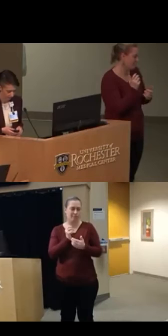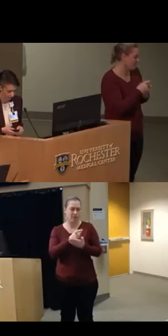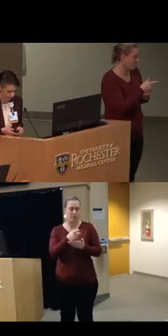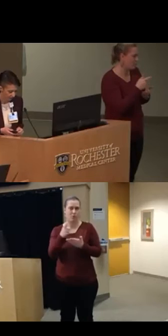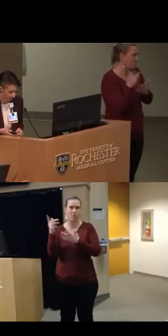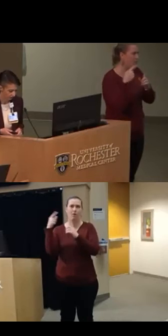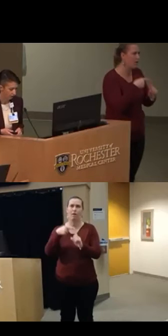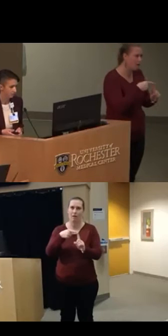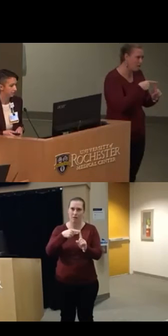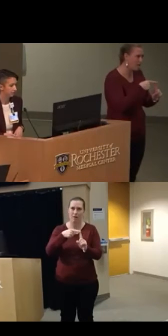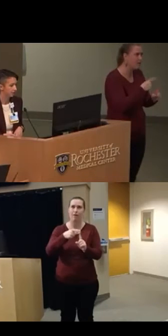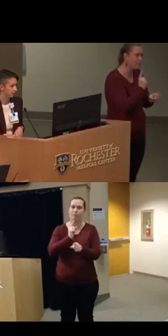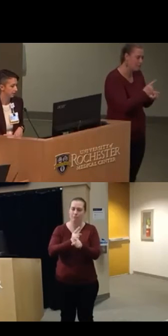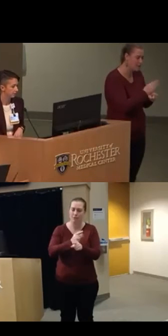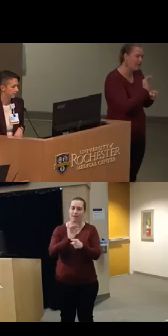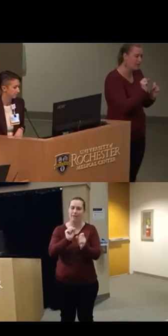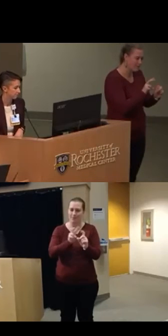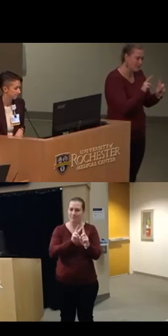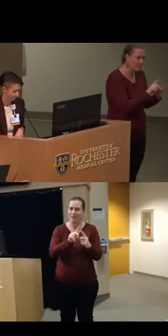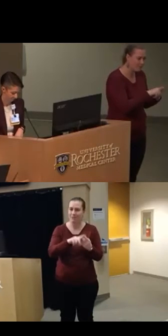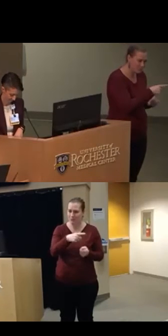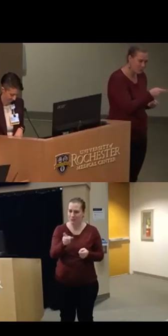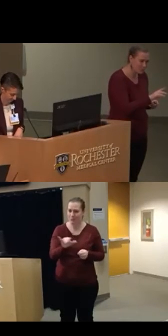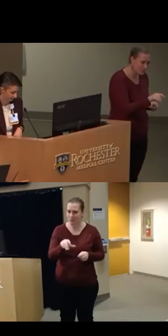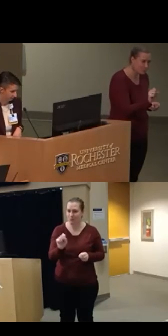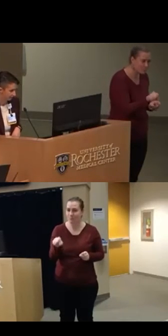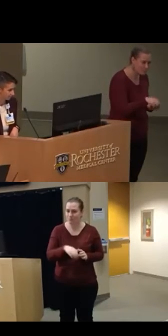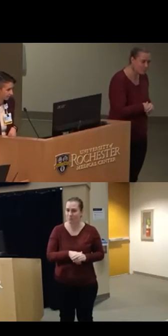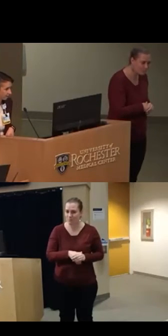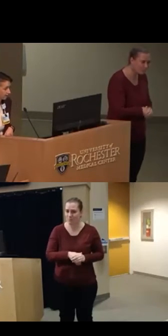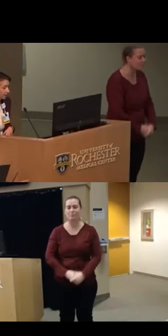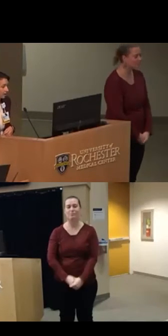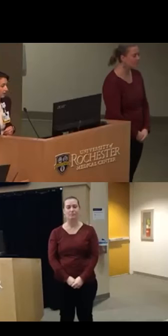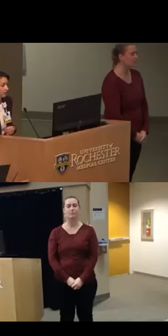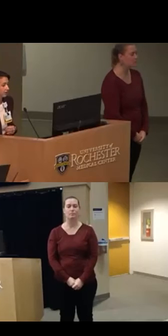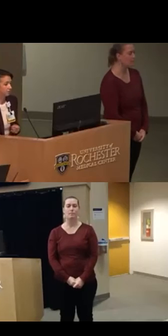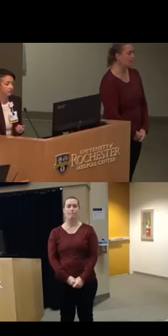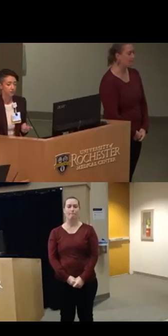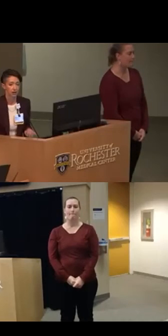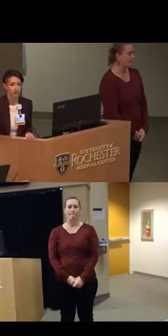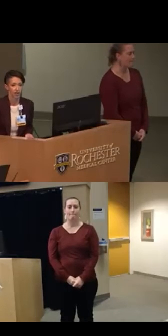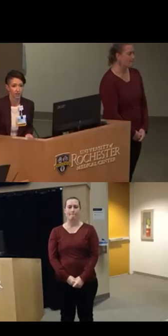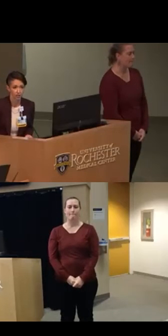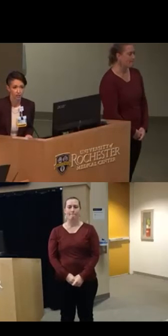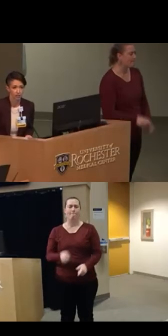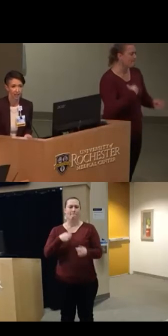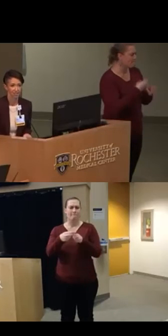help them stay in their job and feel better fast okay I'll tell you briefly about our education um